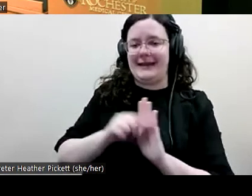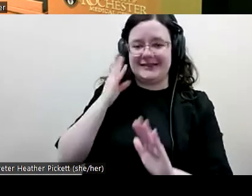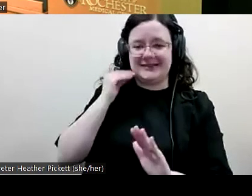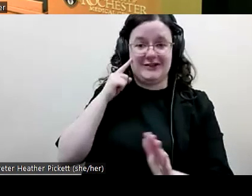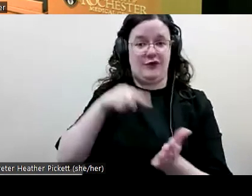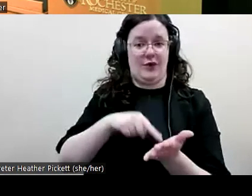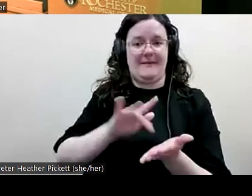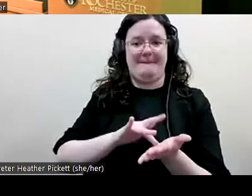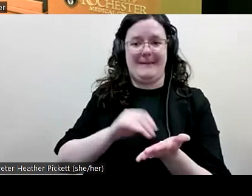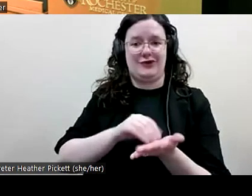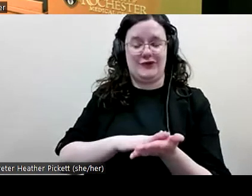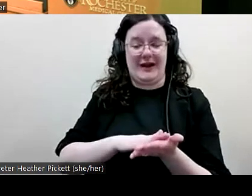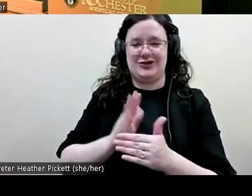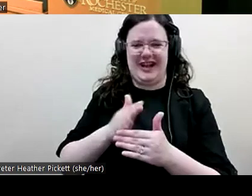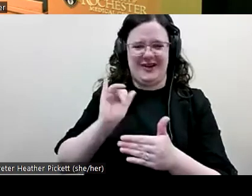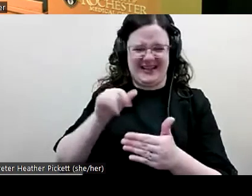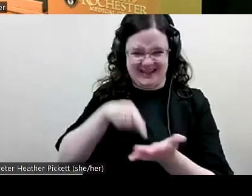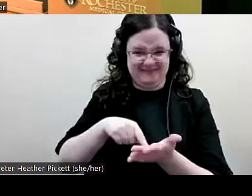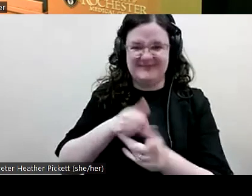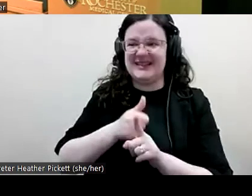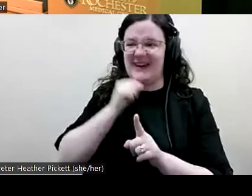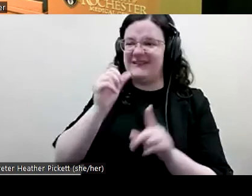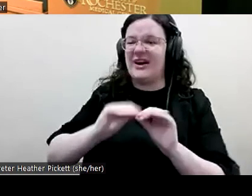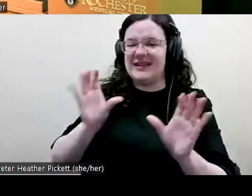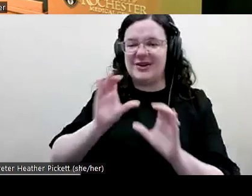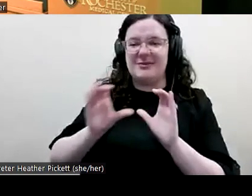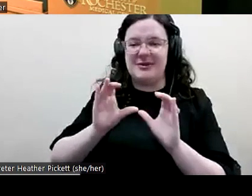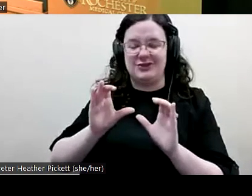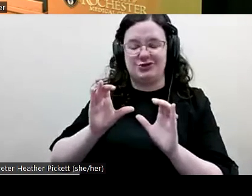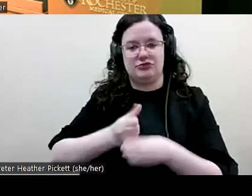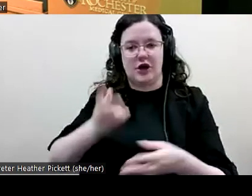adequately communicating making sure that there aren't mixed messages I will share my